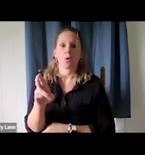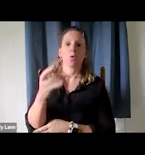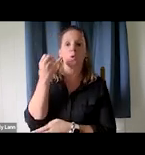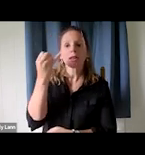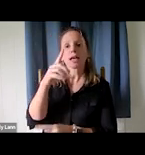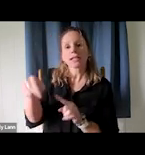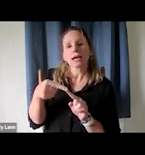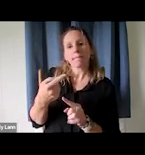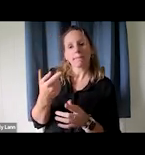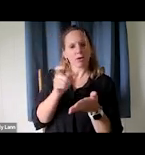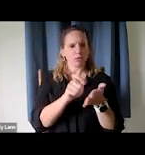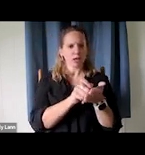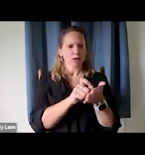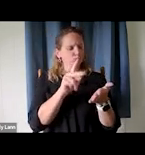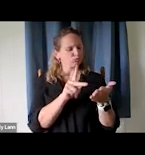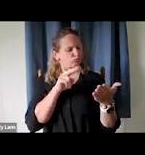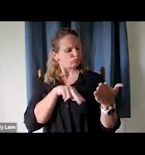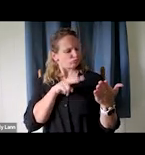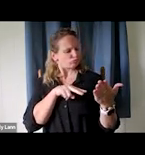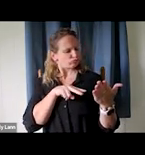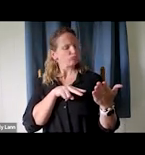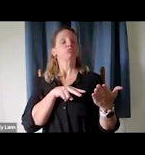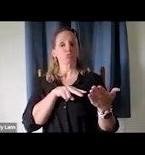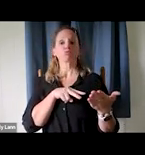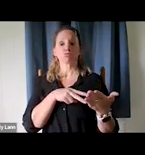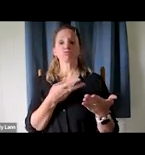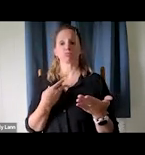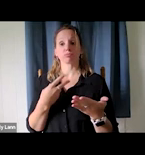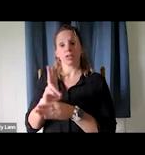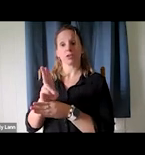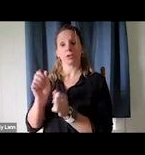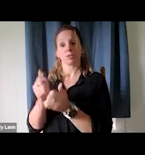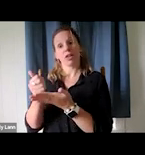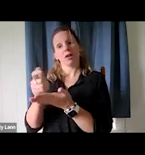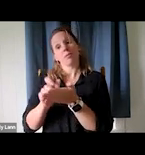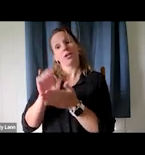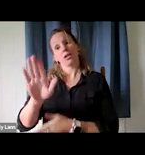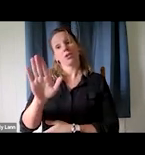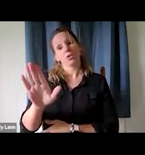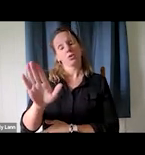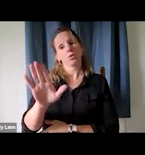of what I've written and use it to help with writing your own substance use history sections